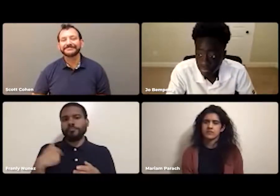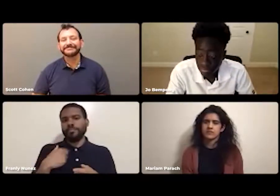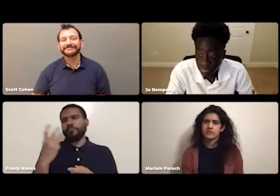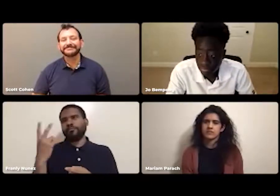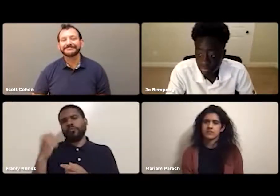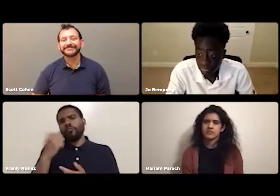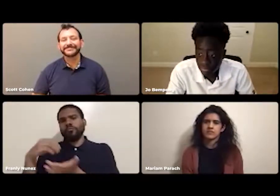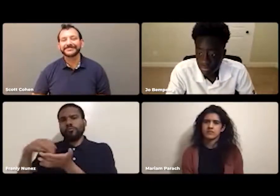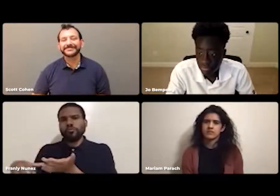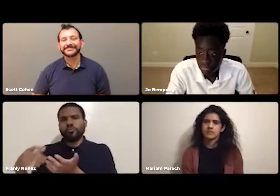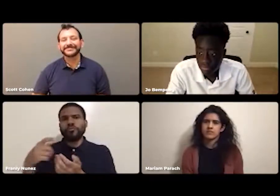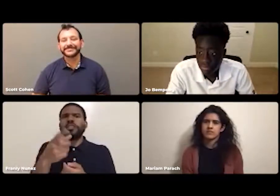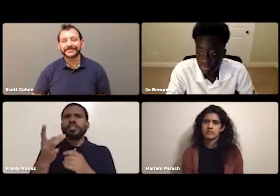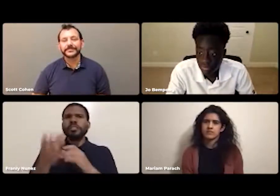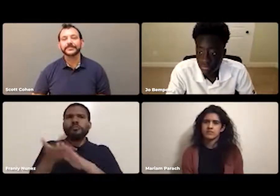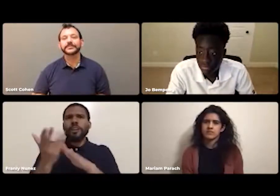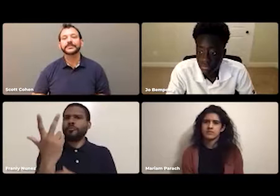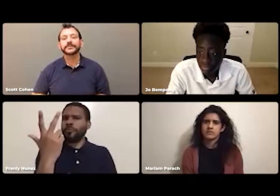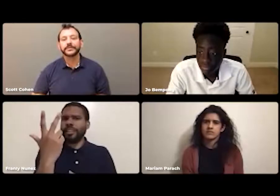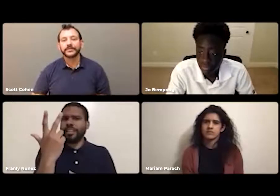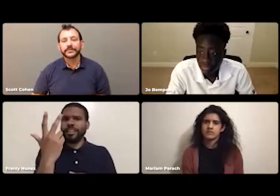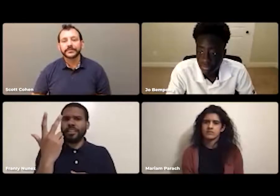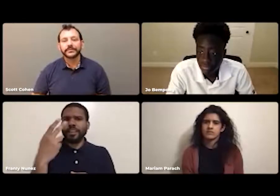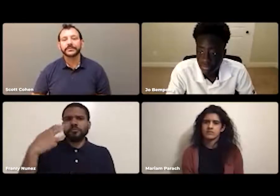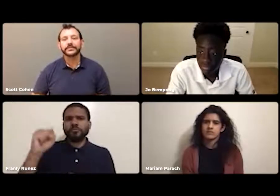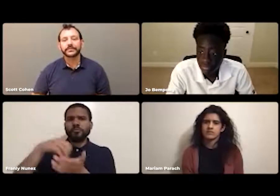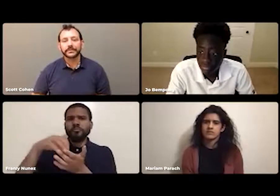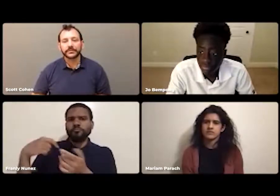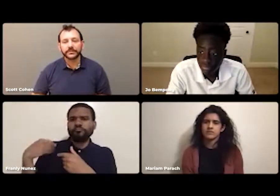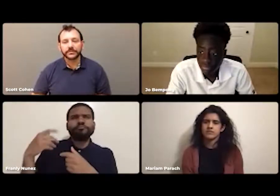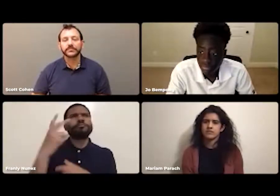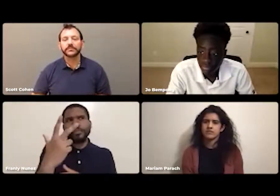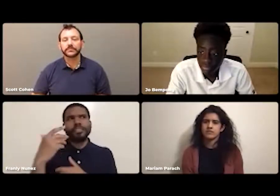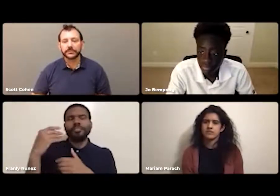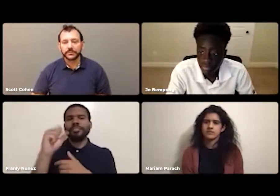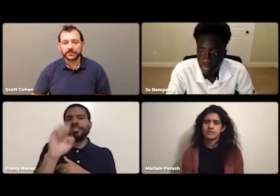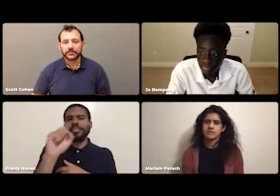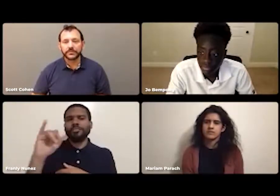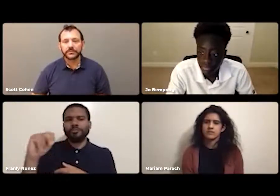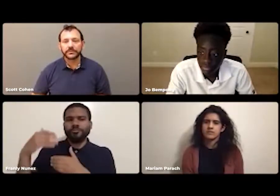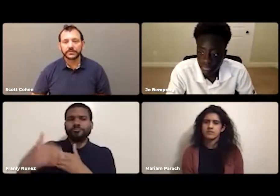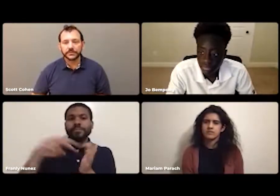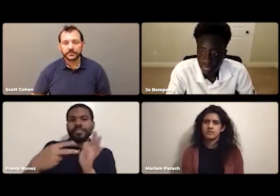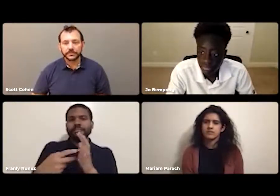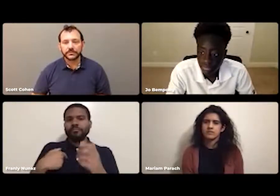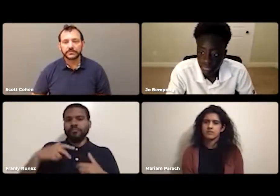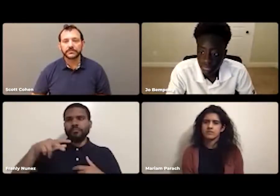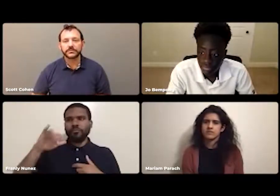I think it was myself and two other students.